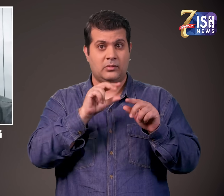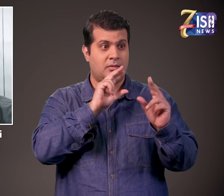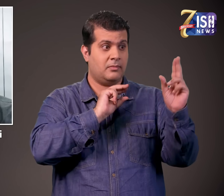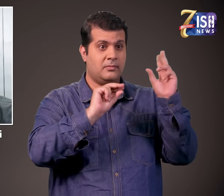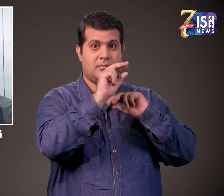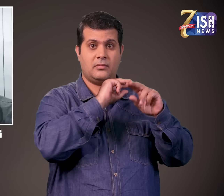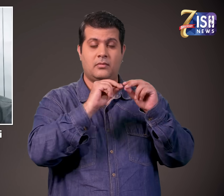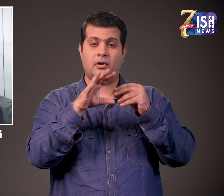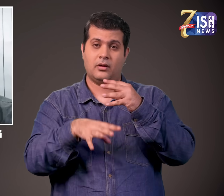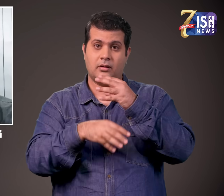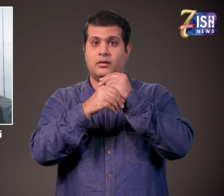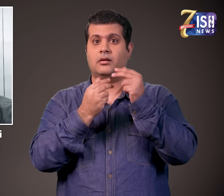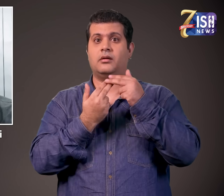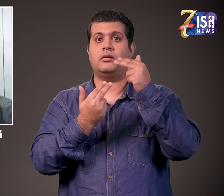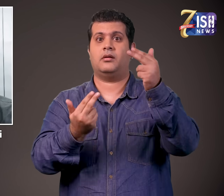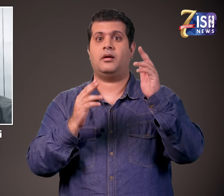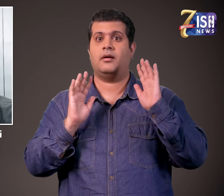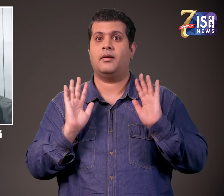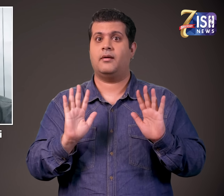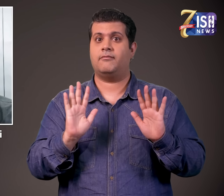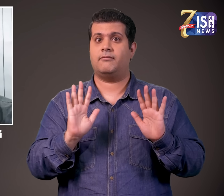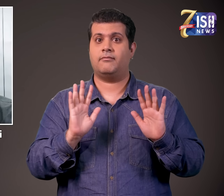Reports revealed additional information.